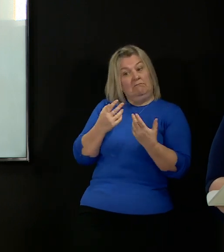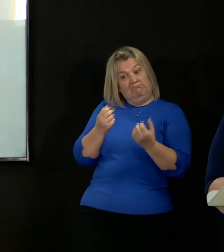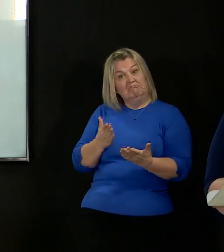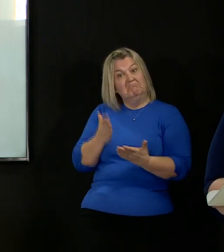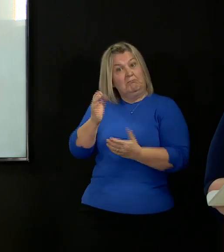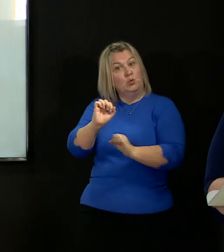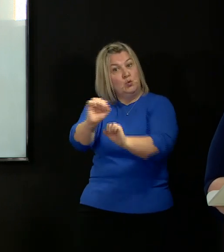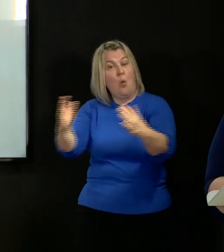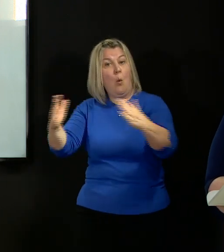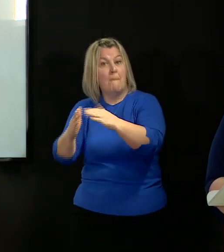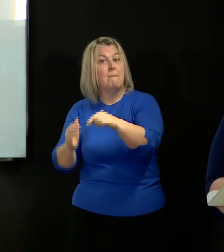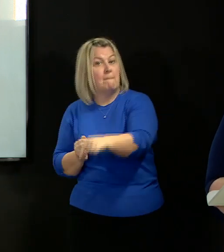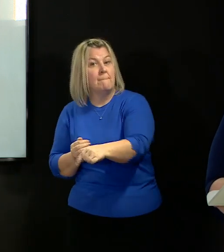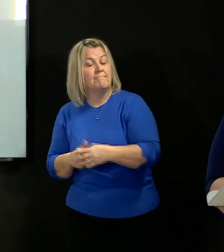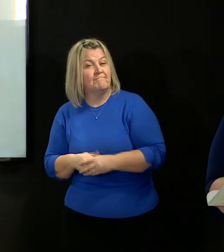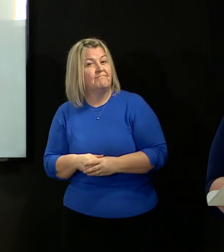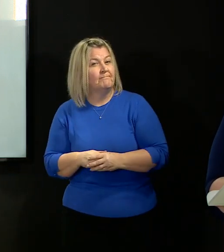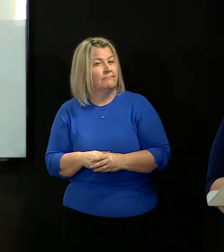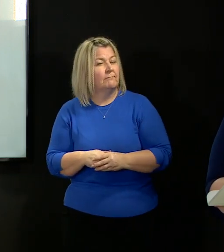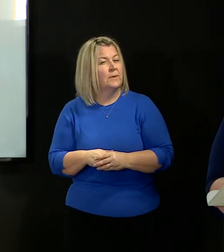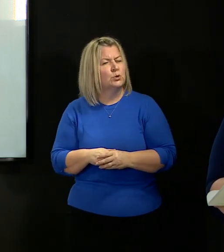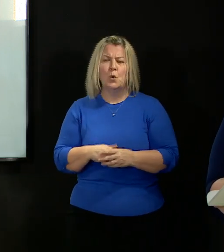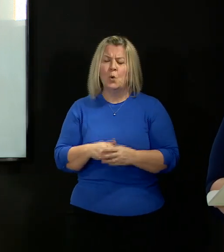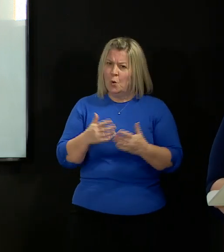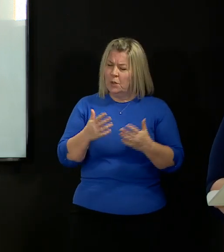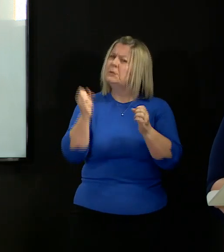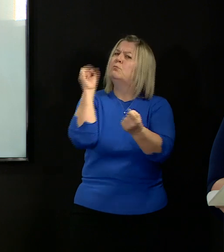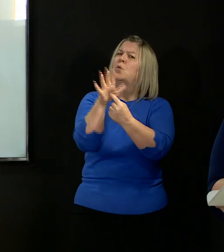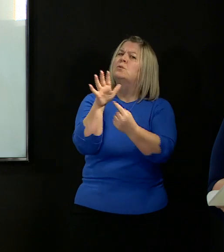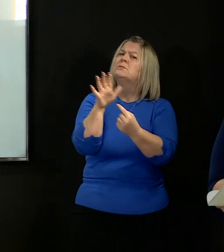important we've seen real strides in improving health and reducing illness